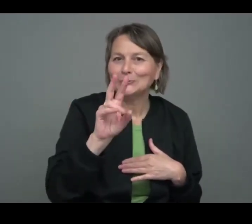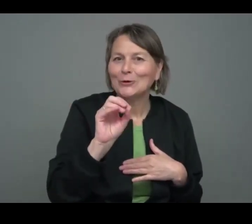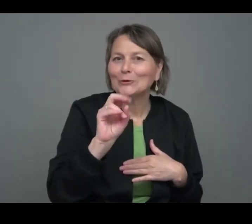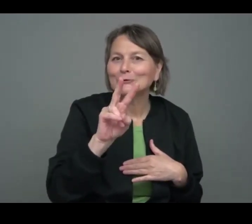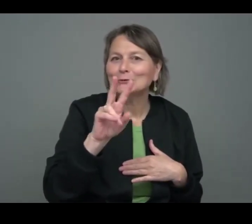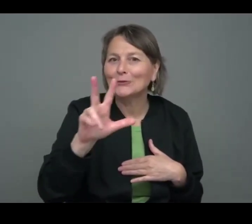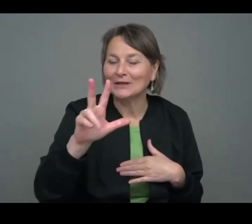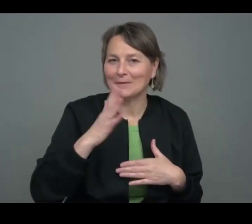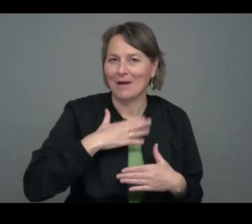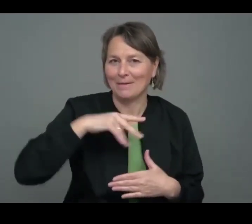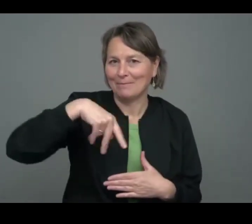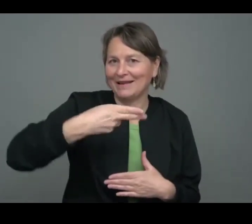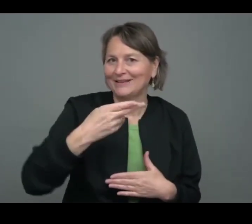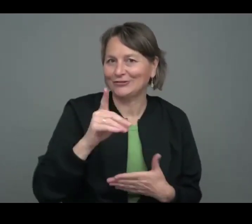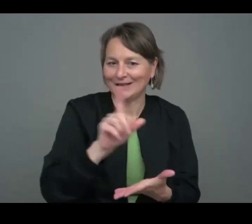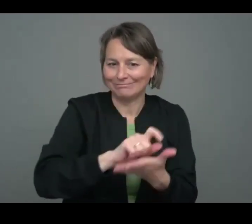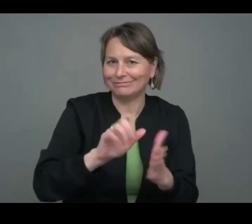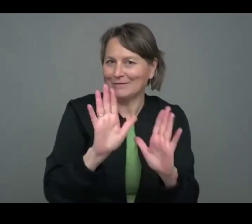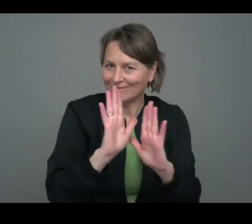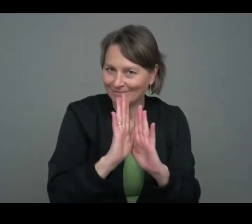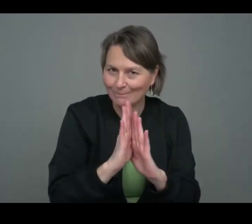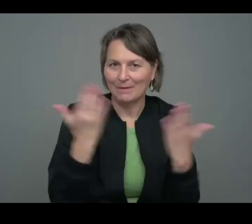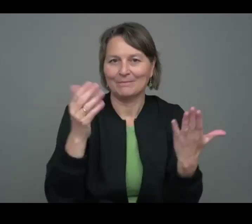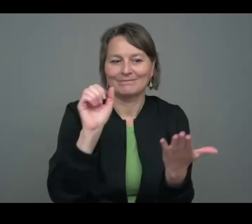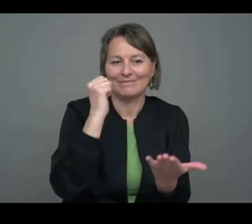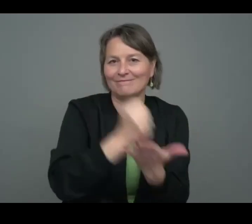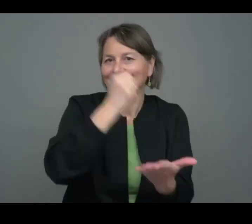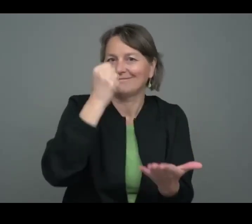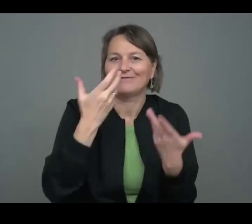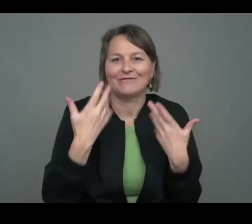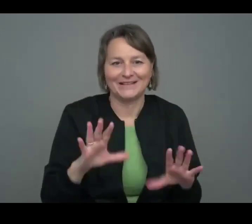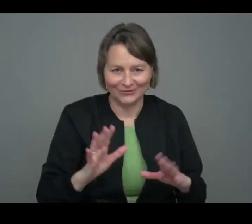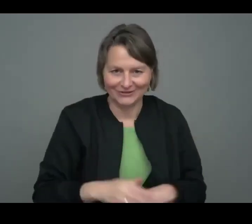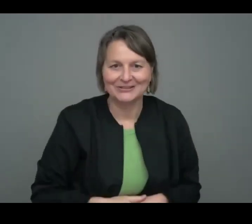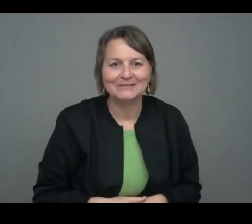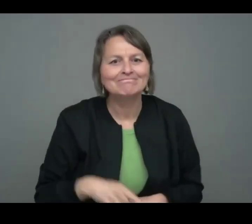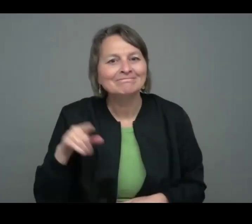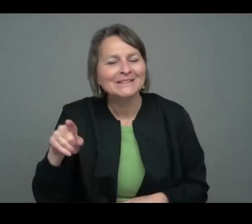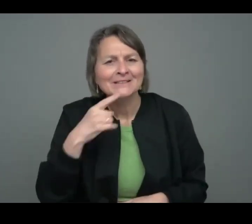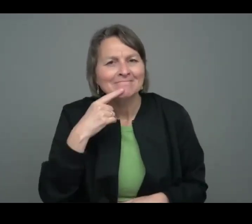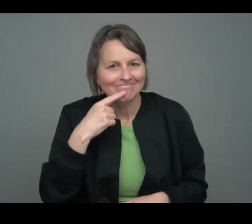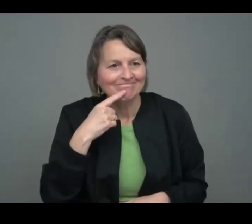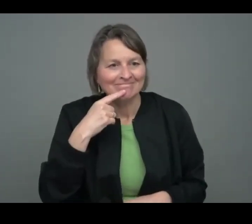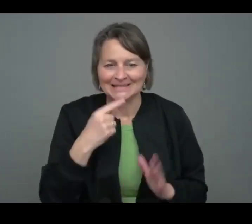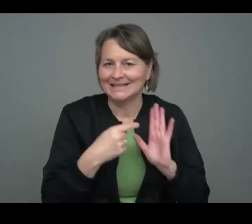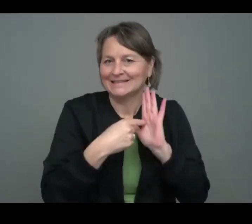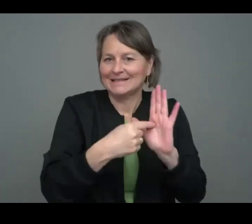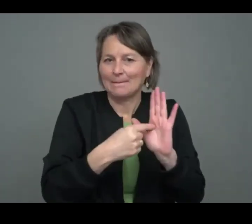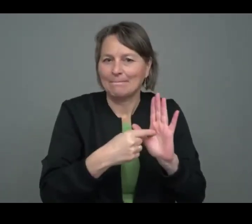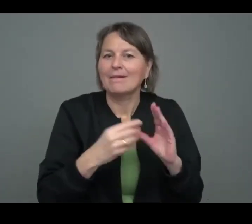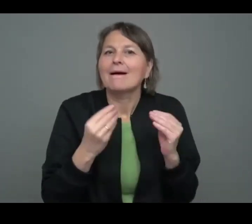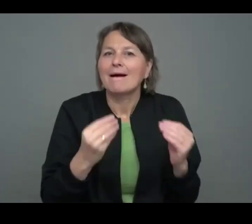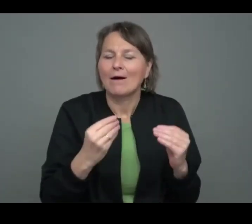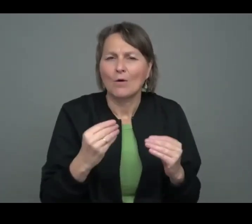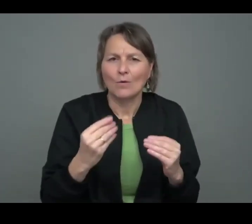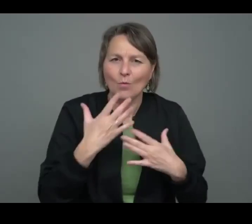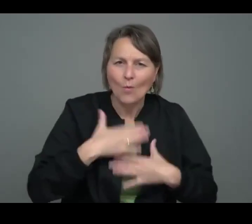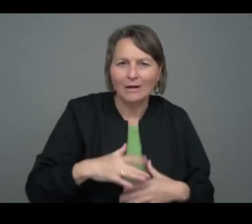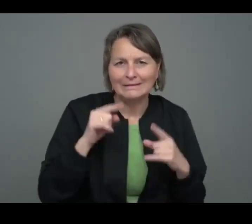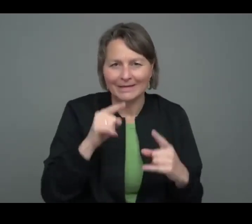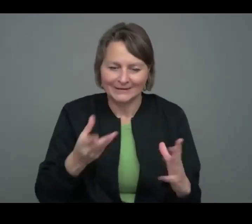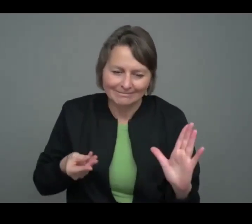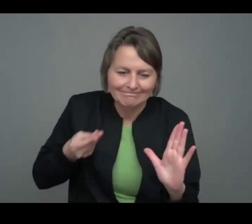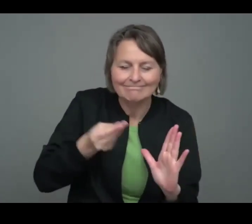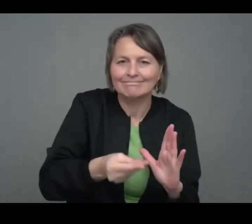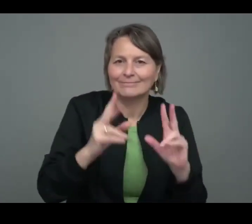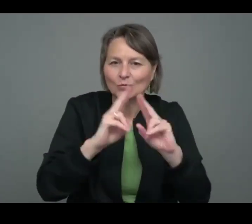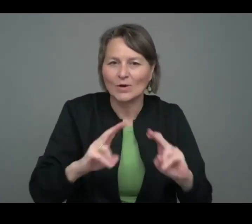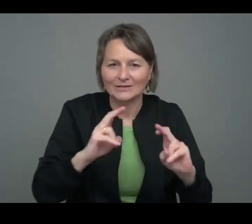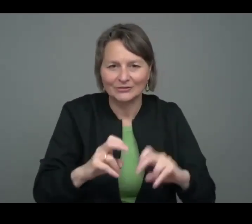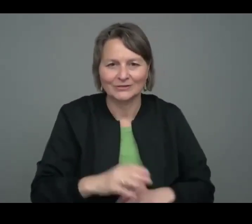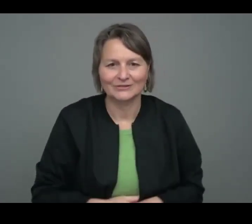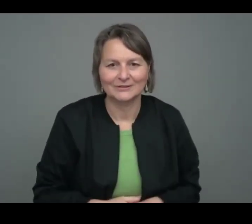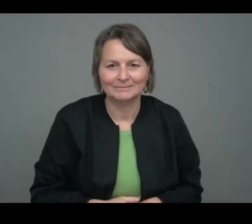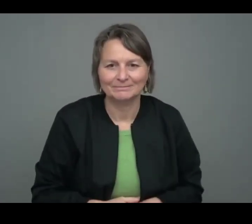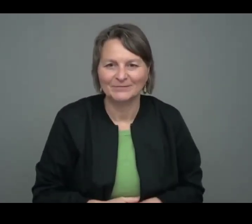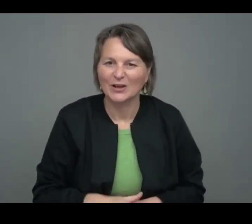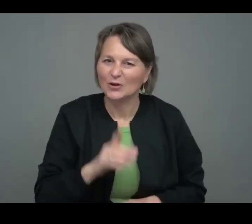This quote is from my PhD, which was published in 2023. And that quote sums it up what the